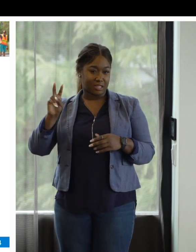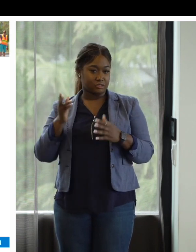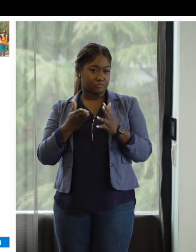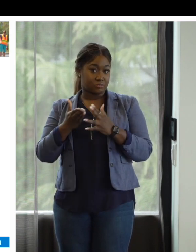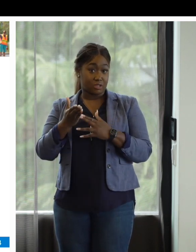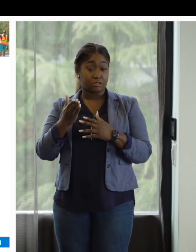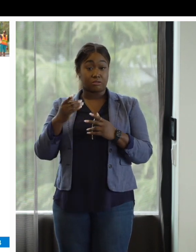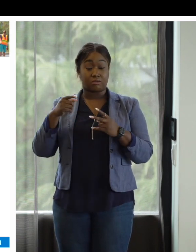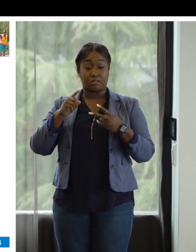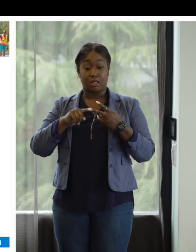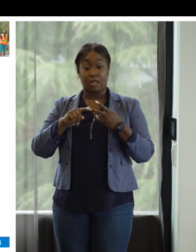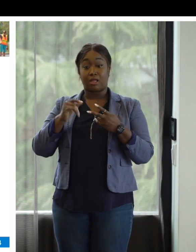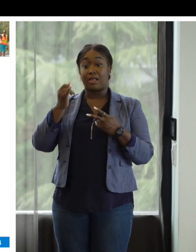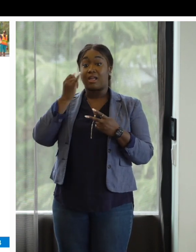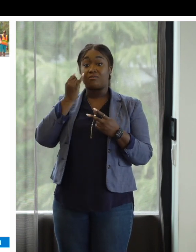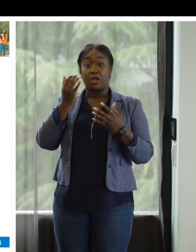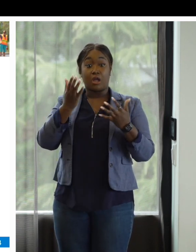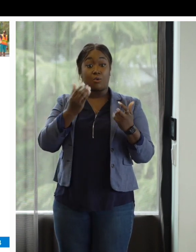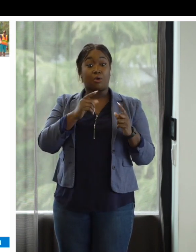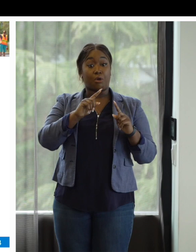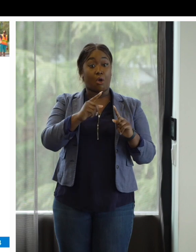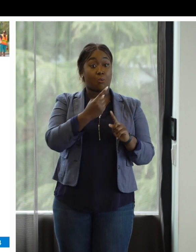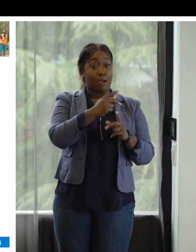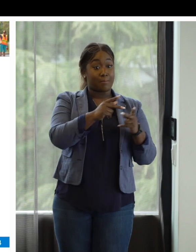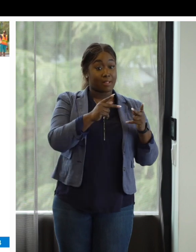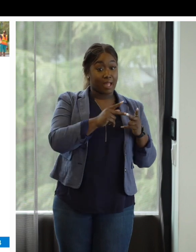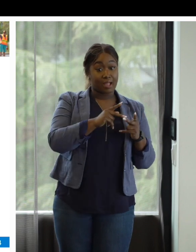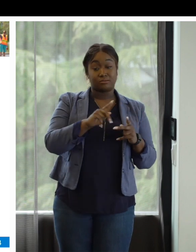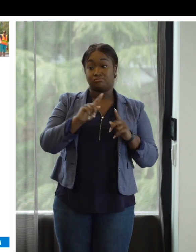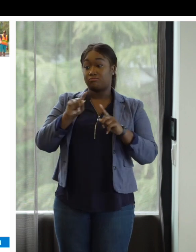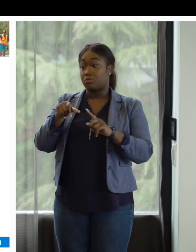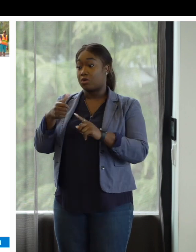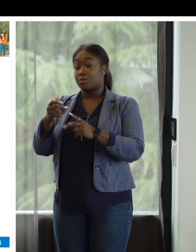to go from one place to another how do I get there.